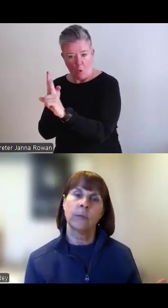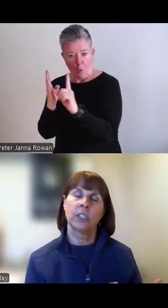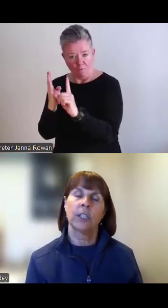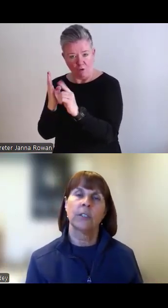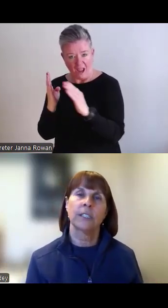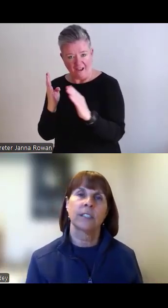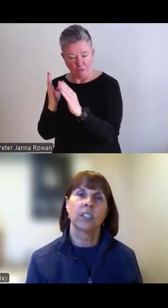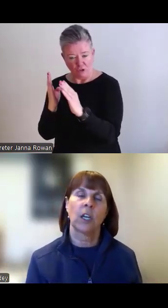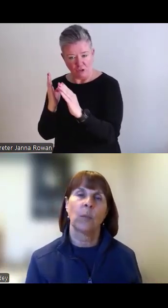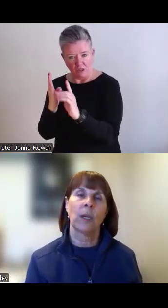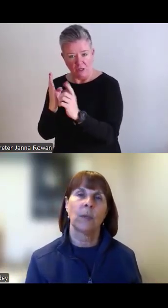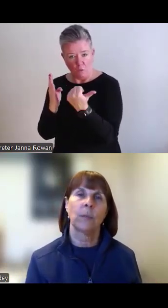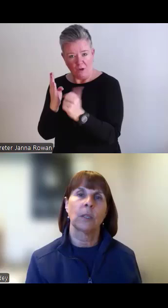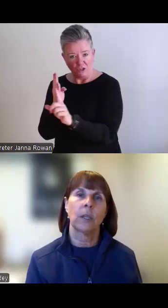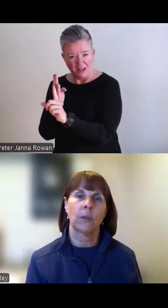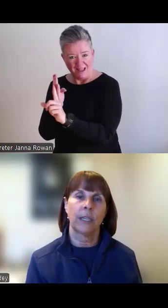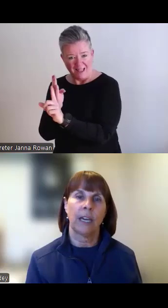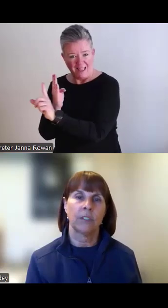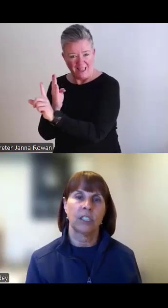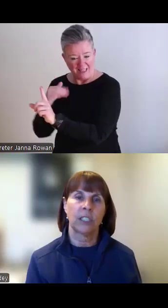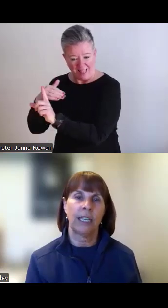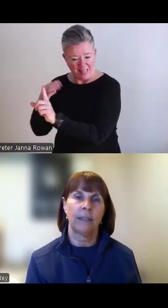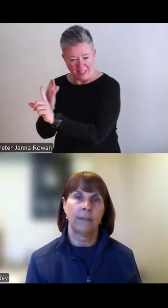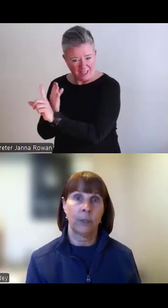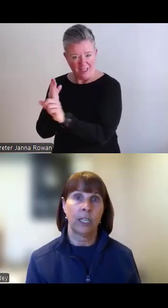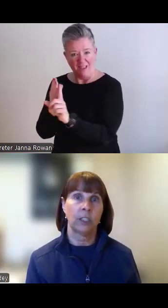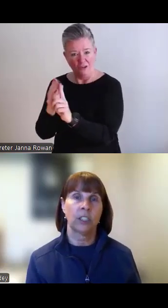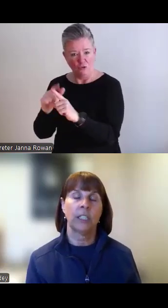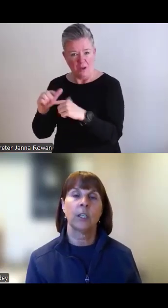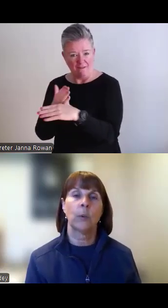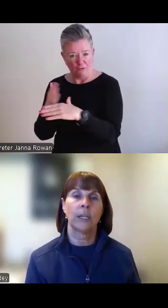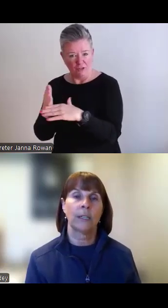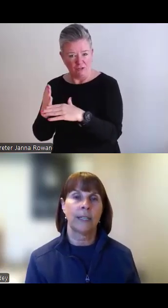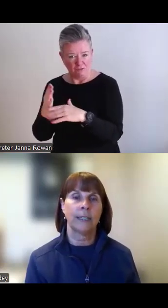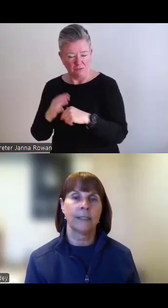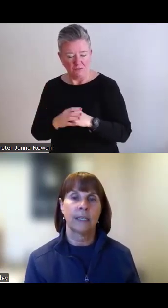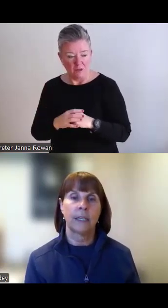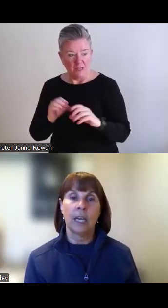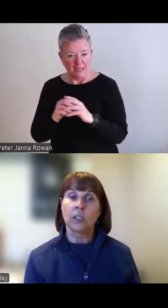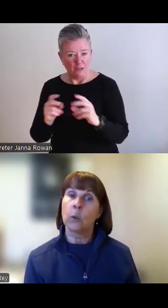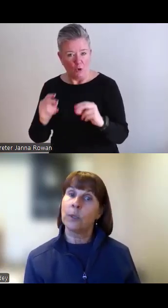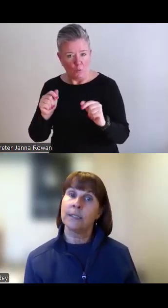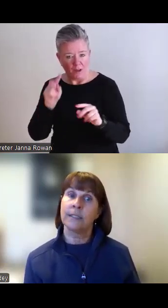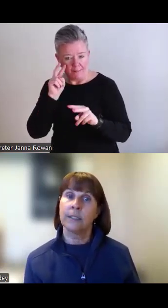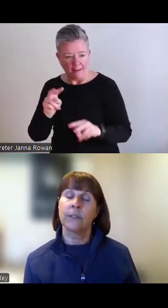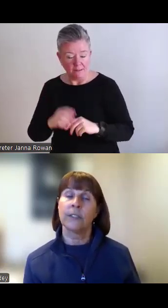and in which areas the child might be below the average range in a quick glance. So we can see